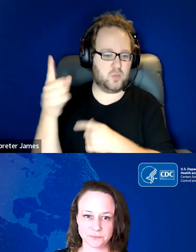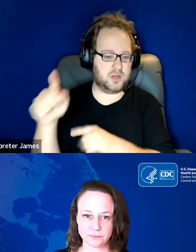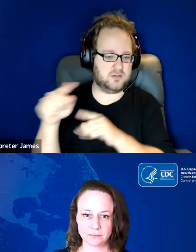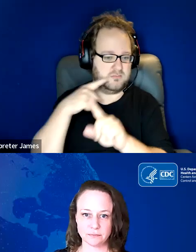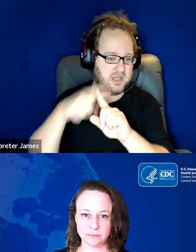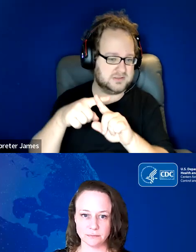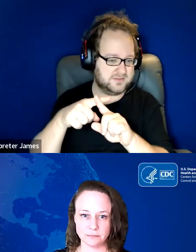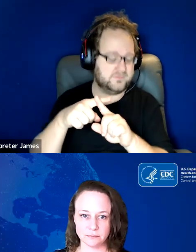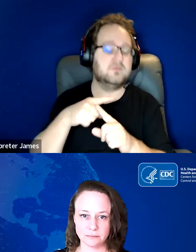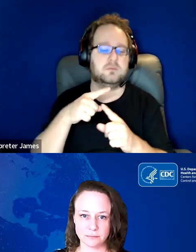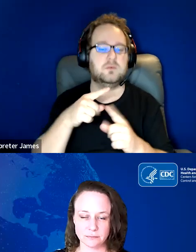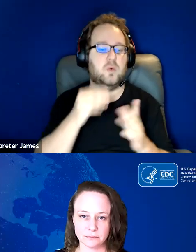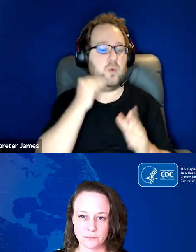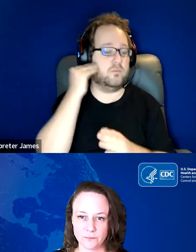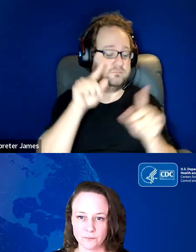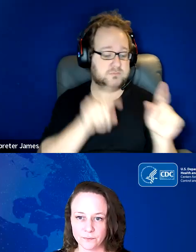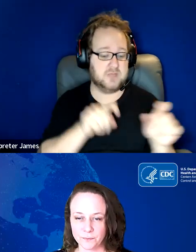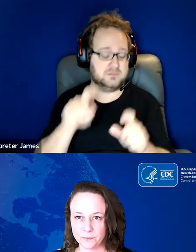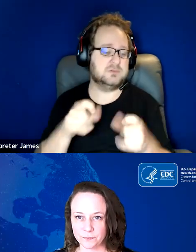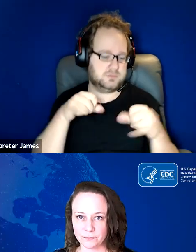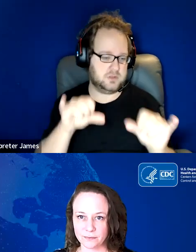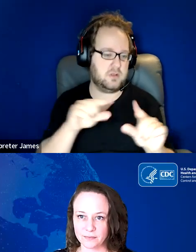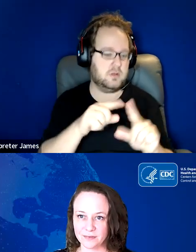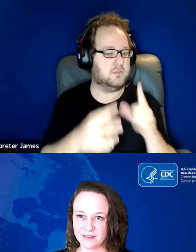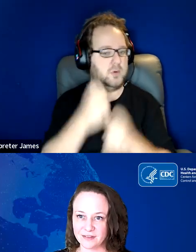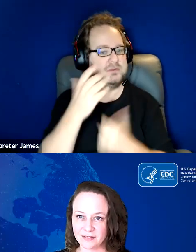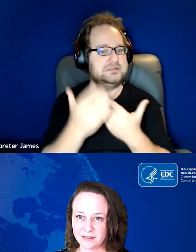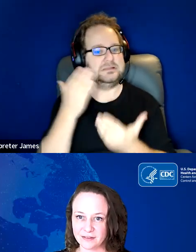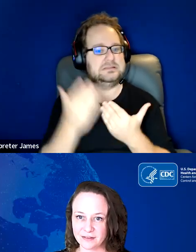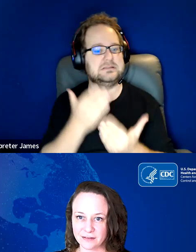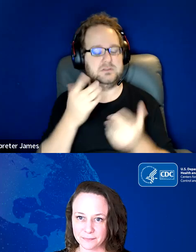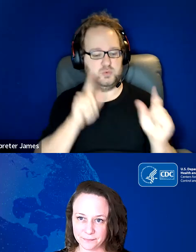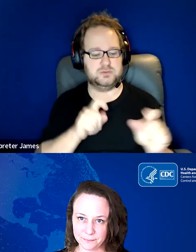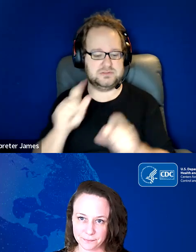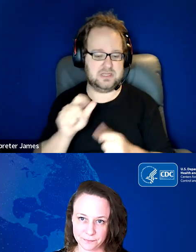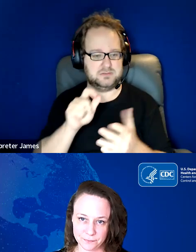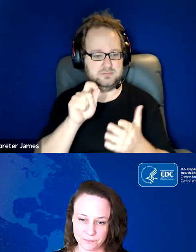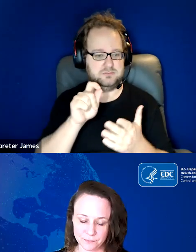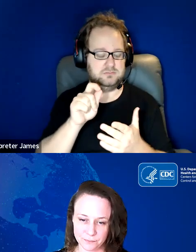tests are still the easiest way to test yourself for COVID